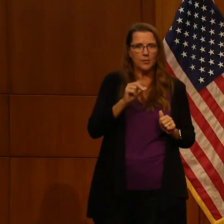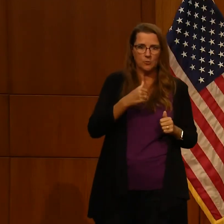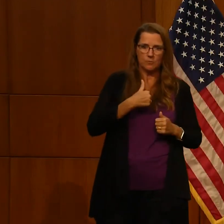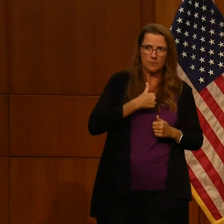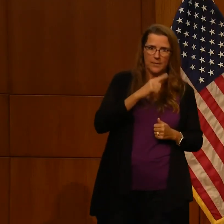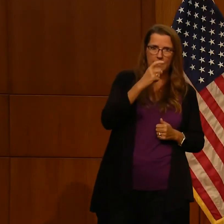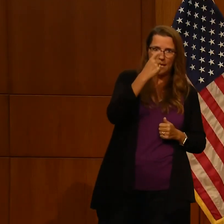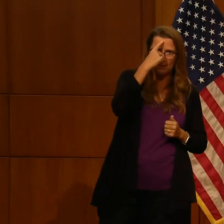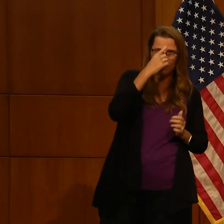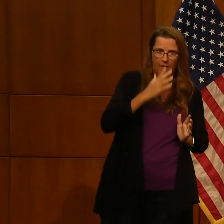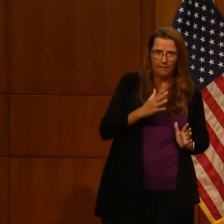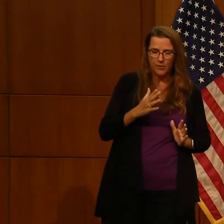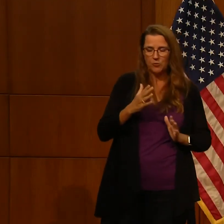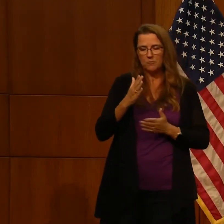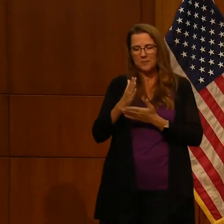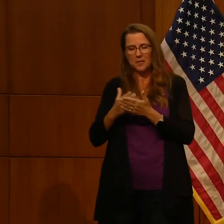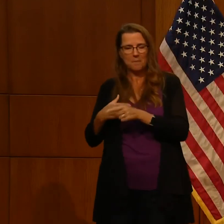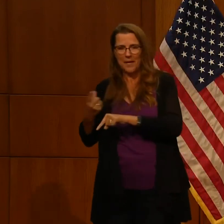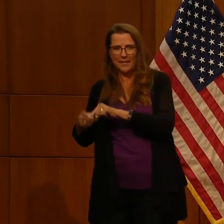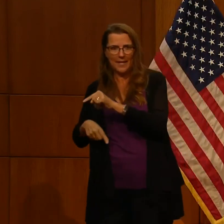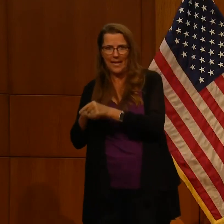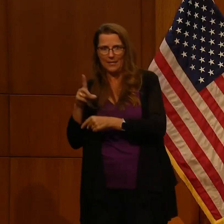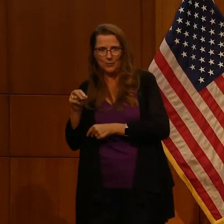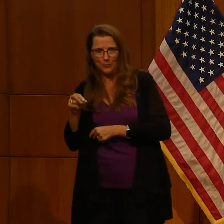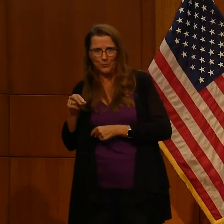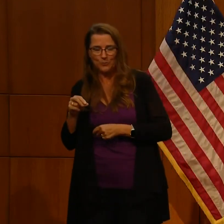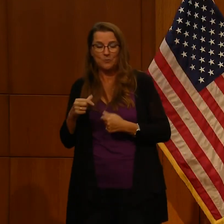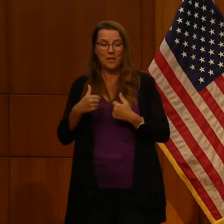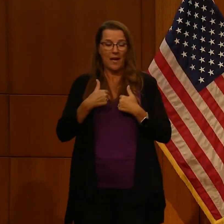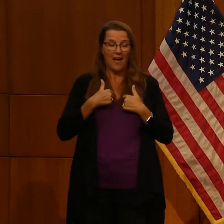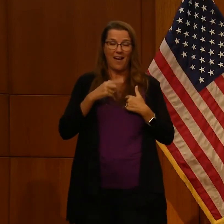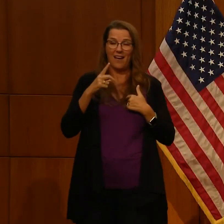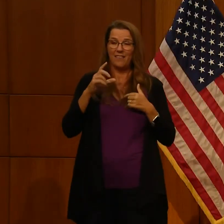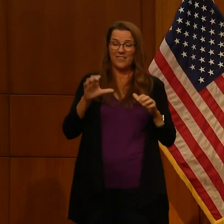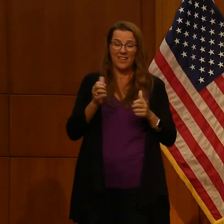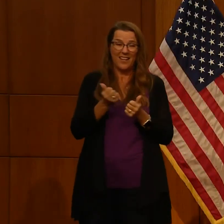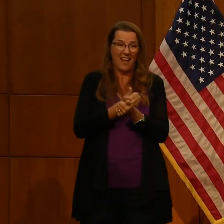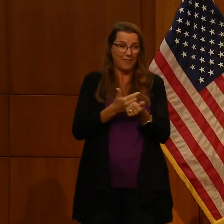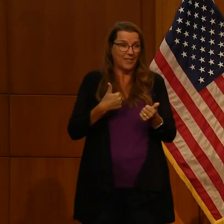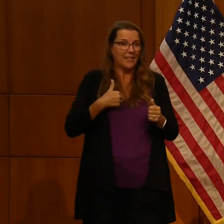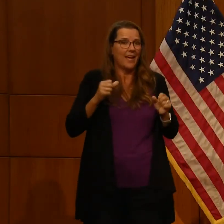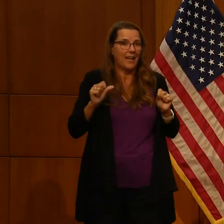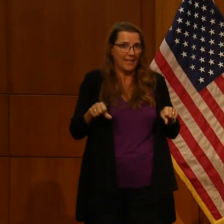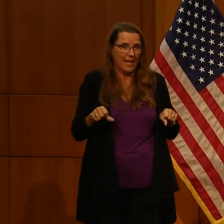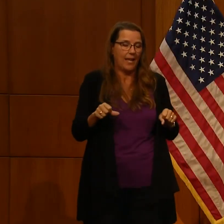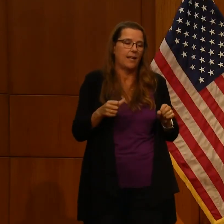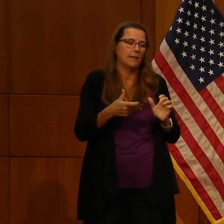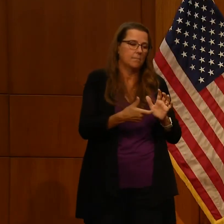THAT WE CAN DO AS GOVERNOR AND